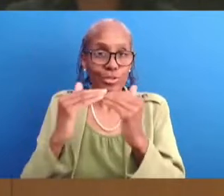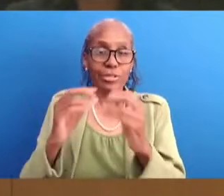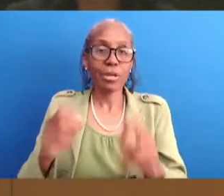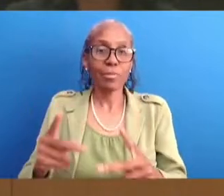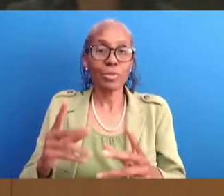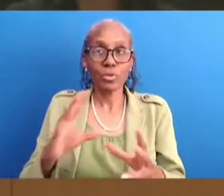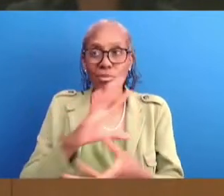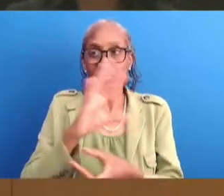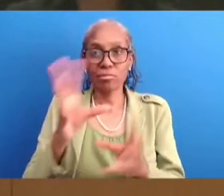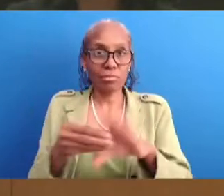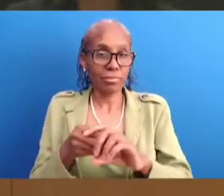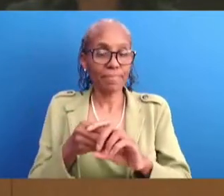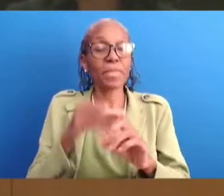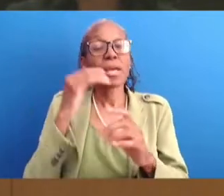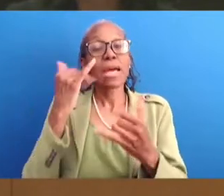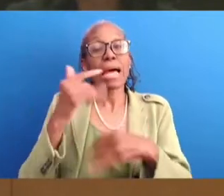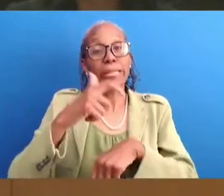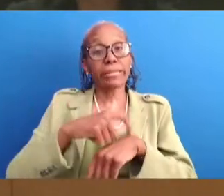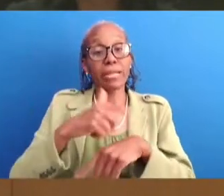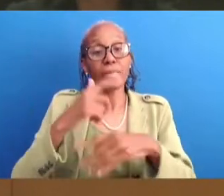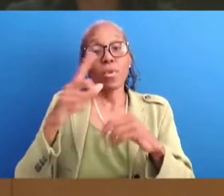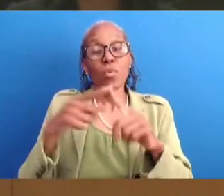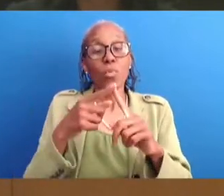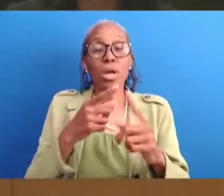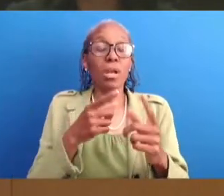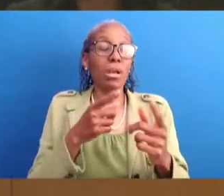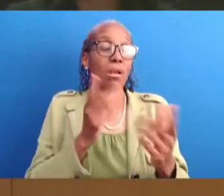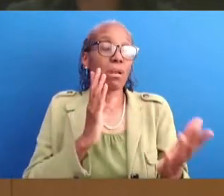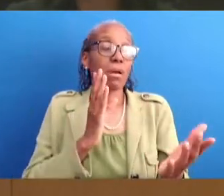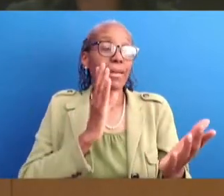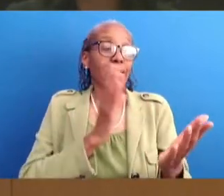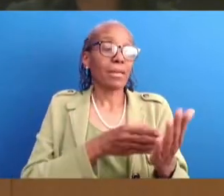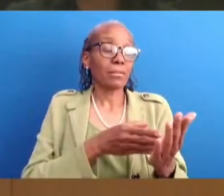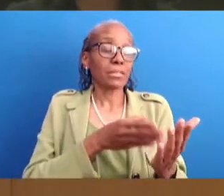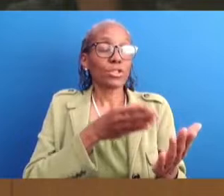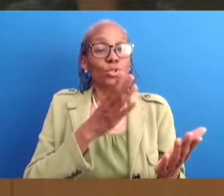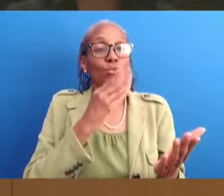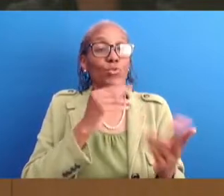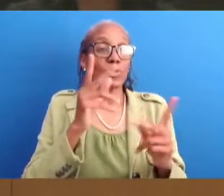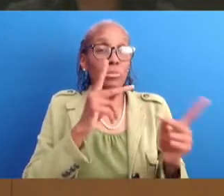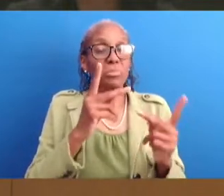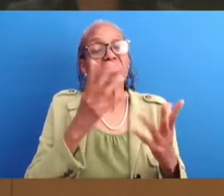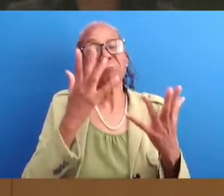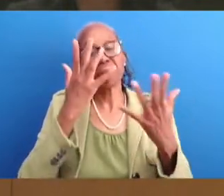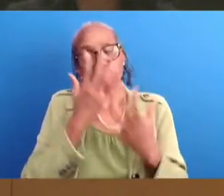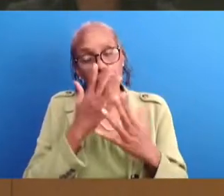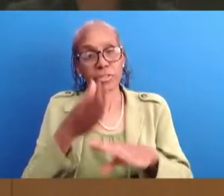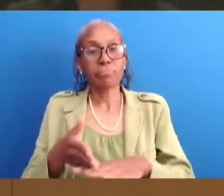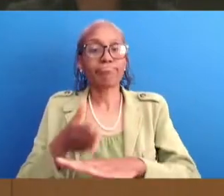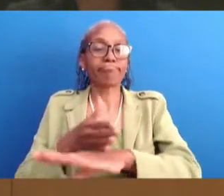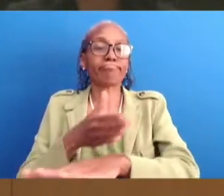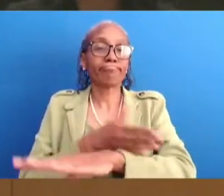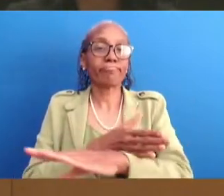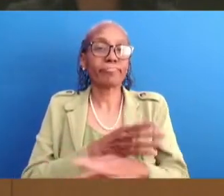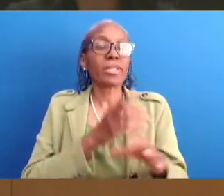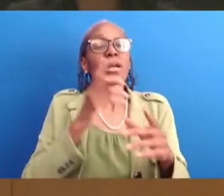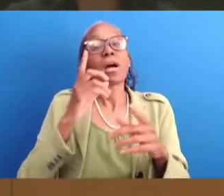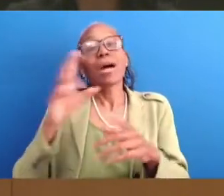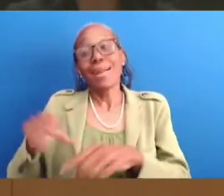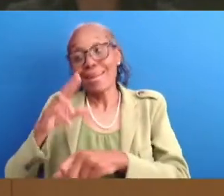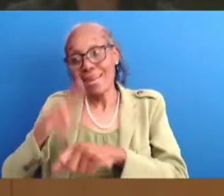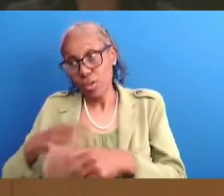SHARED COMMITMENT TO JUSTICE AND